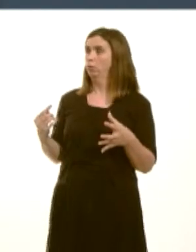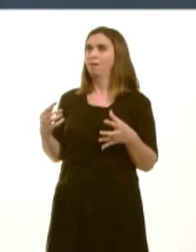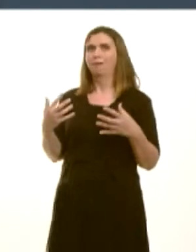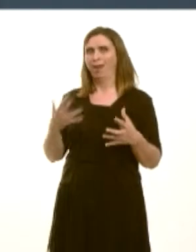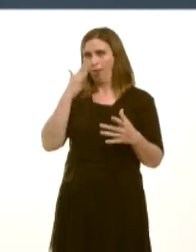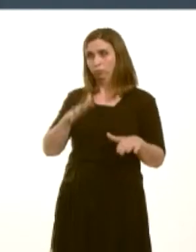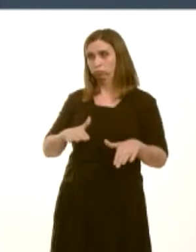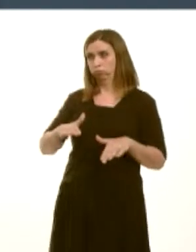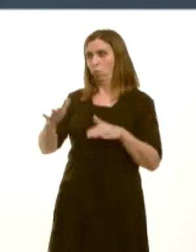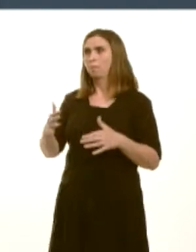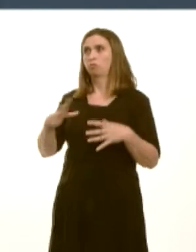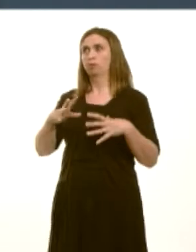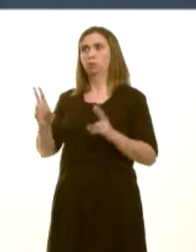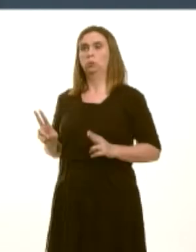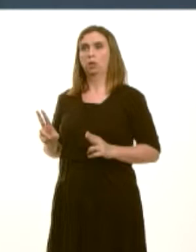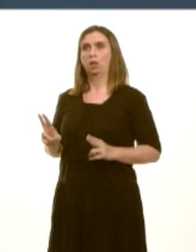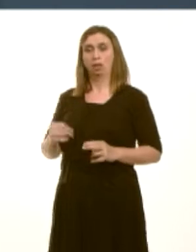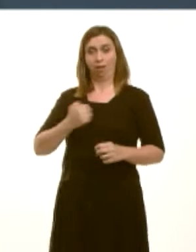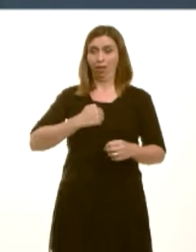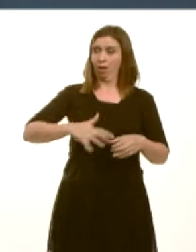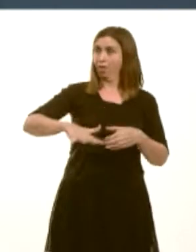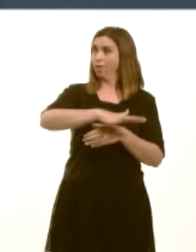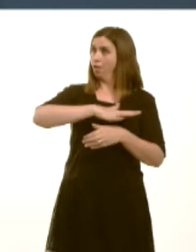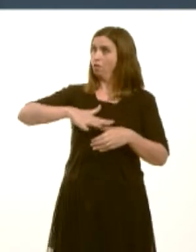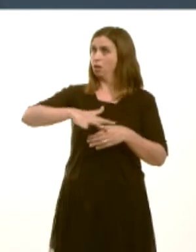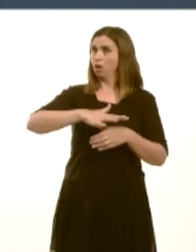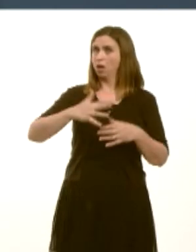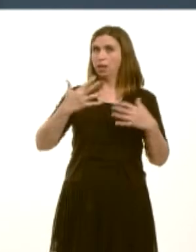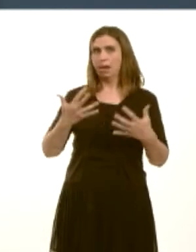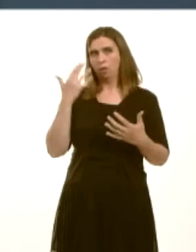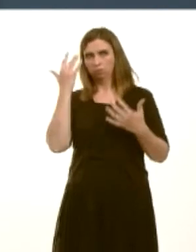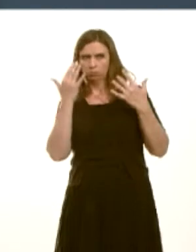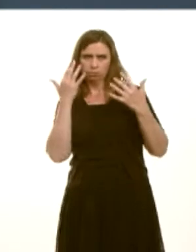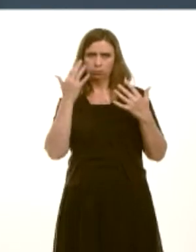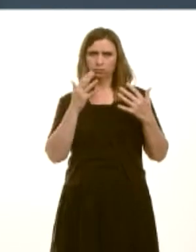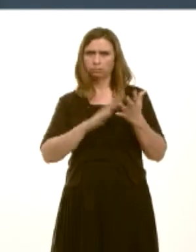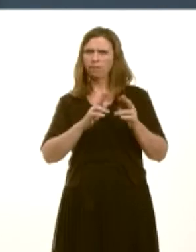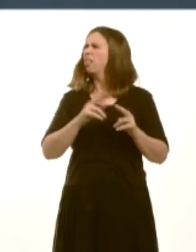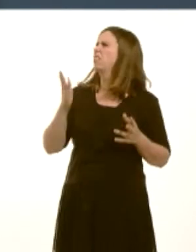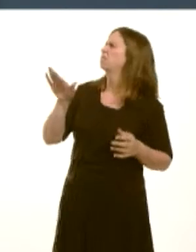in my constituency whose futures are now under review have questioned the accuracy of the